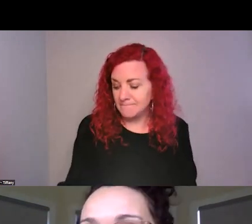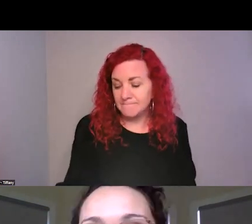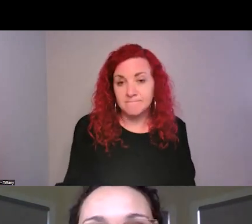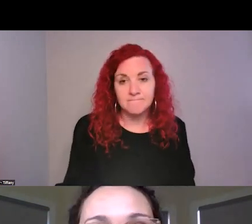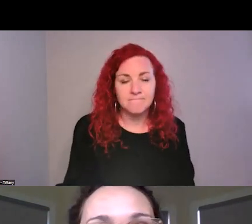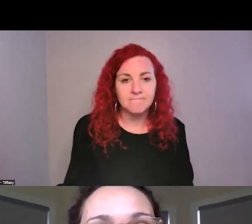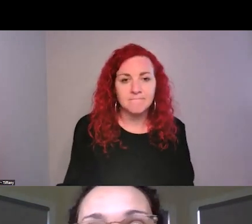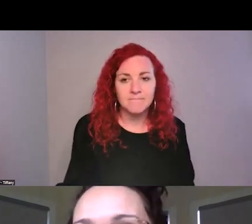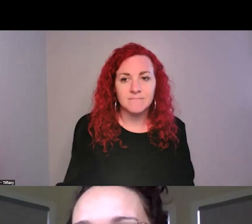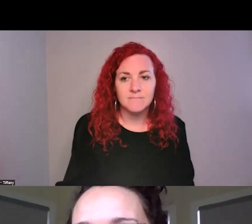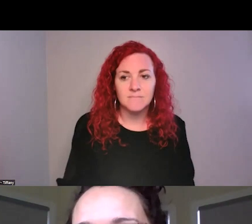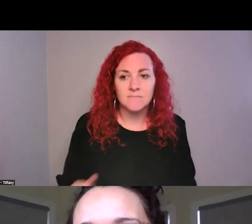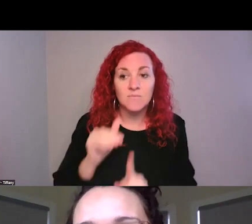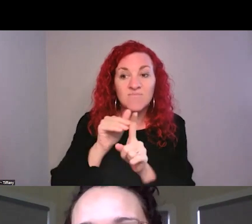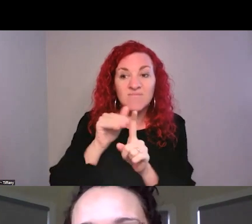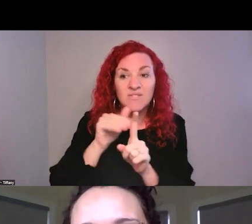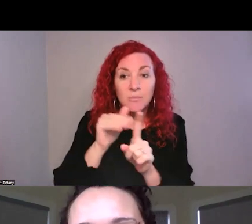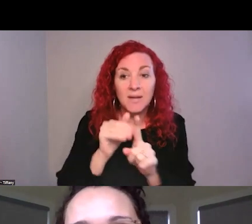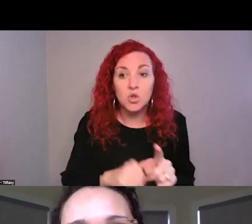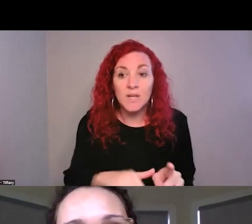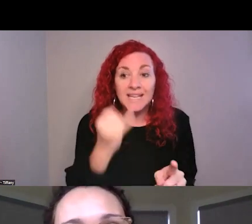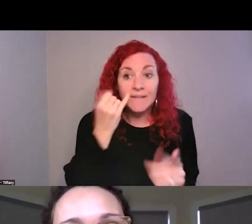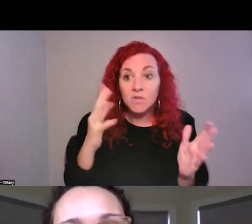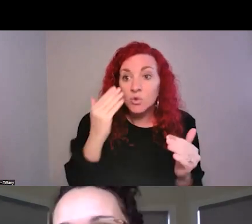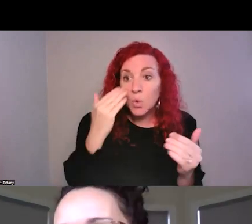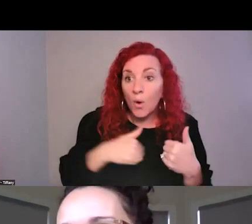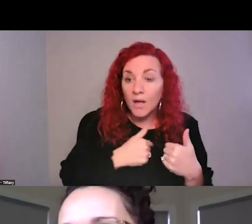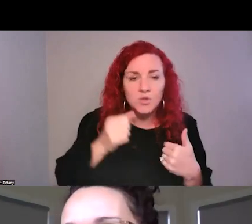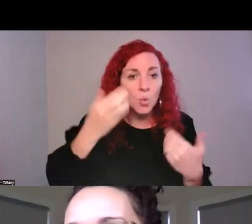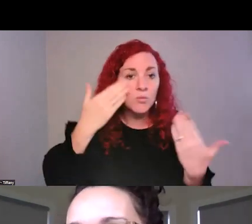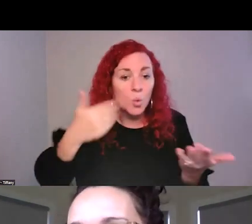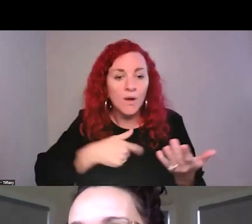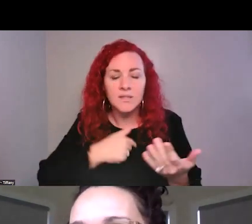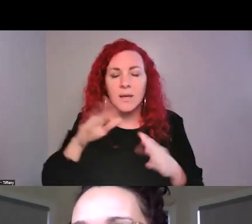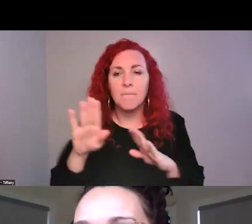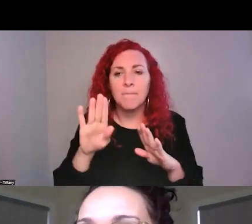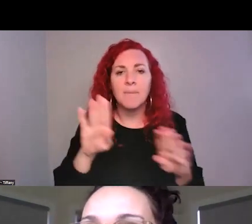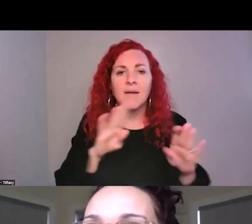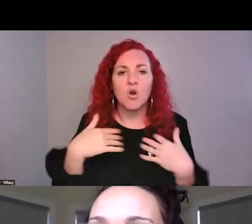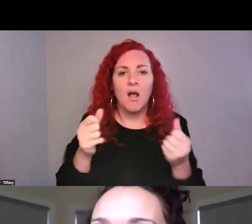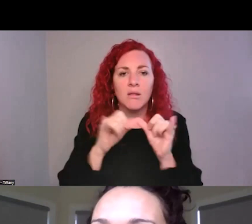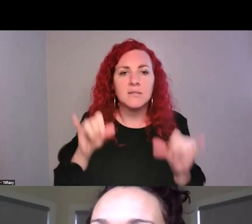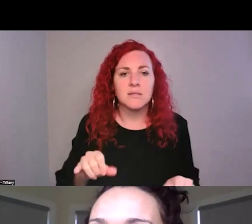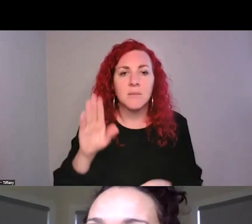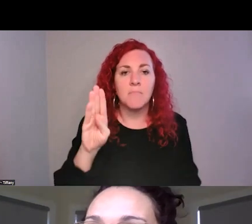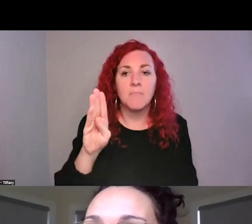FOR THOSE THAT KNOW US OR DON'T, BEHAVIORAL HEALTH SYSTEM BALTIMORE IS A NONPROFIT ORGANIZATION AND WE SERVE AT THE THE